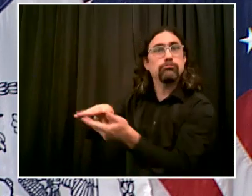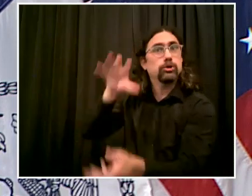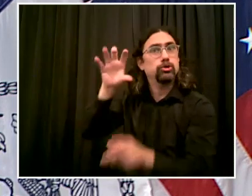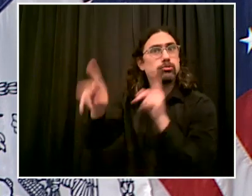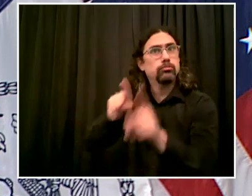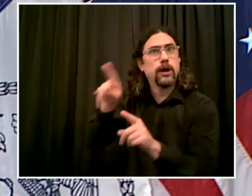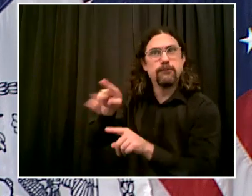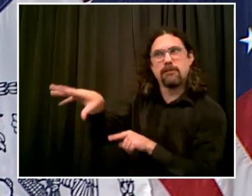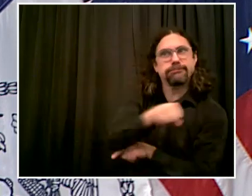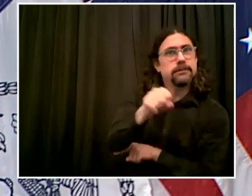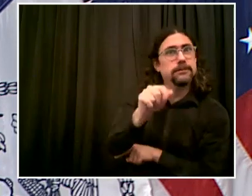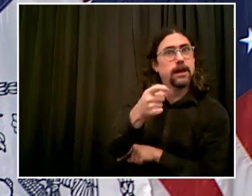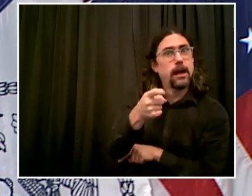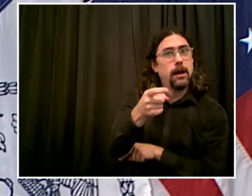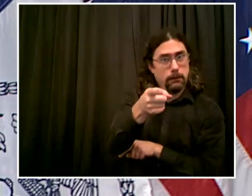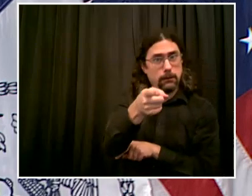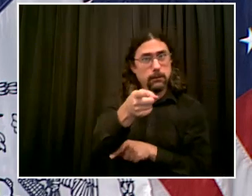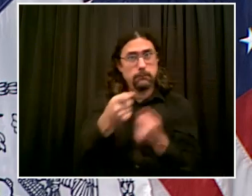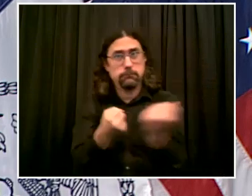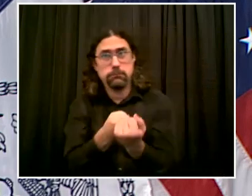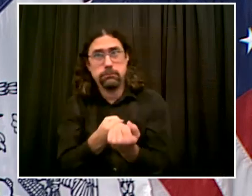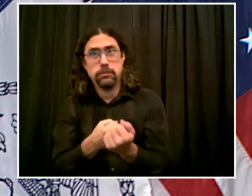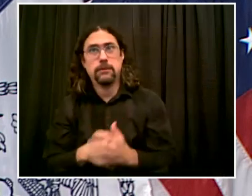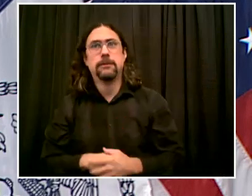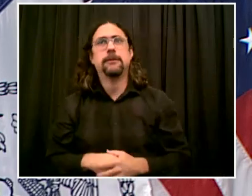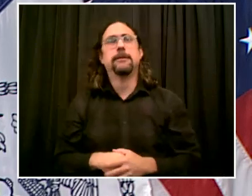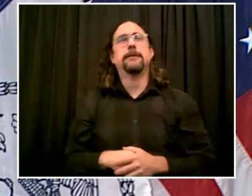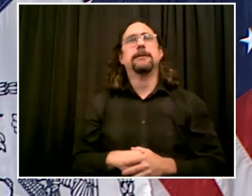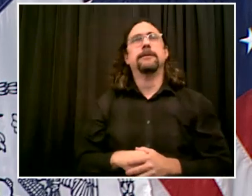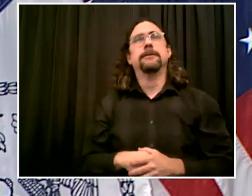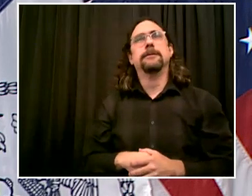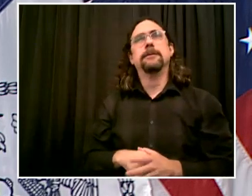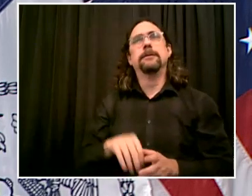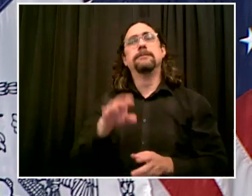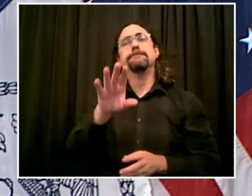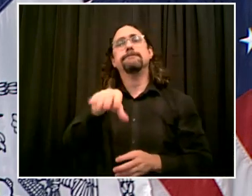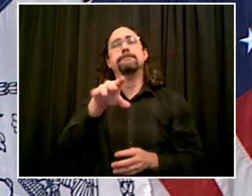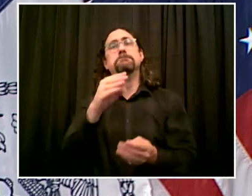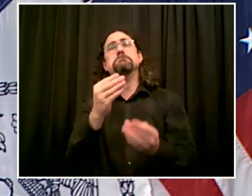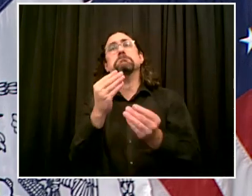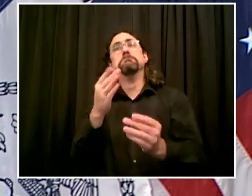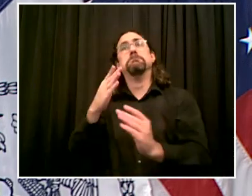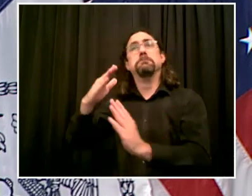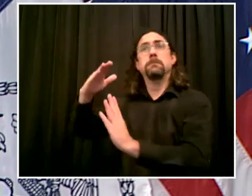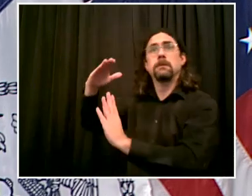LOOK, I WILL SIMPLY GO BACK